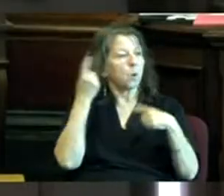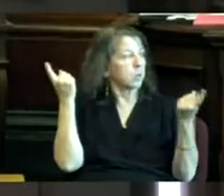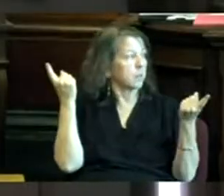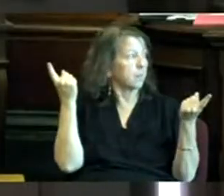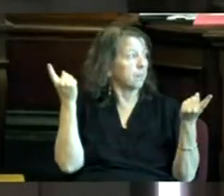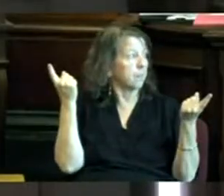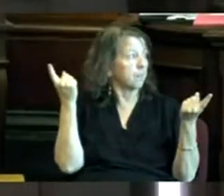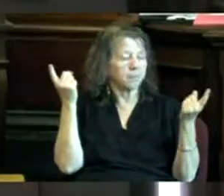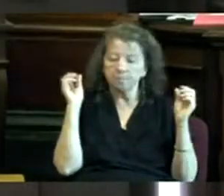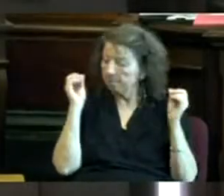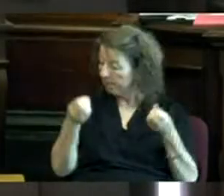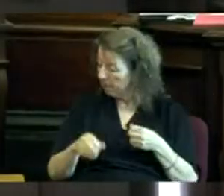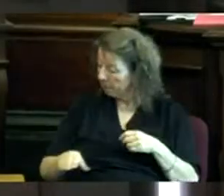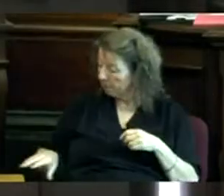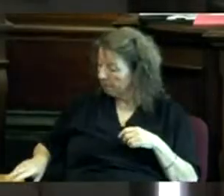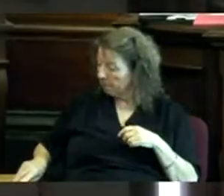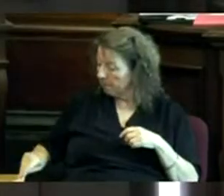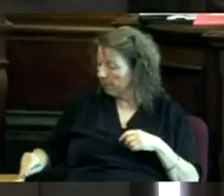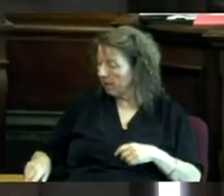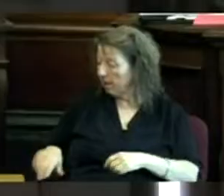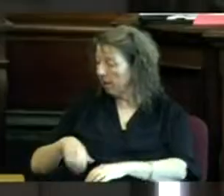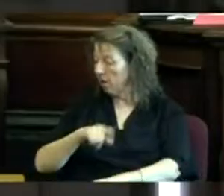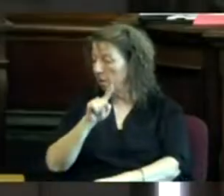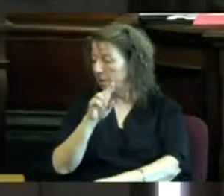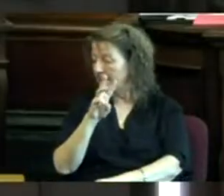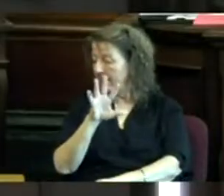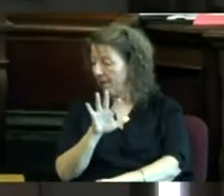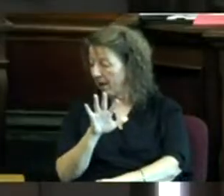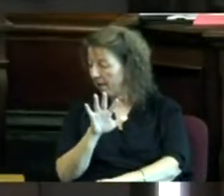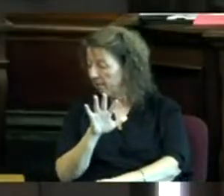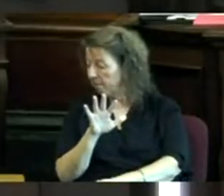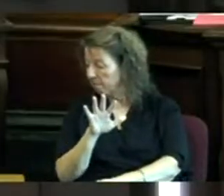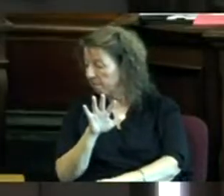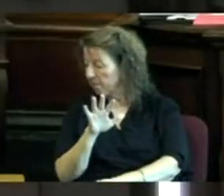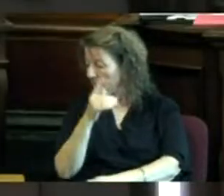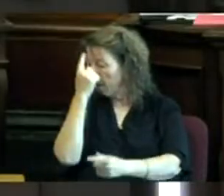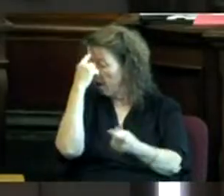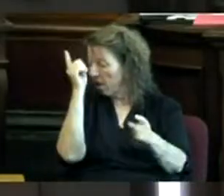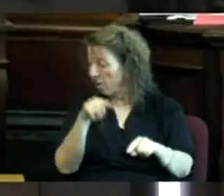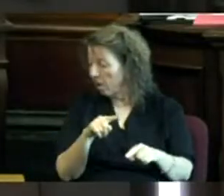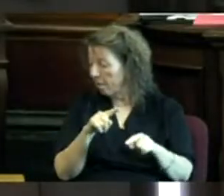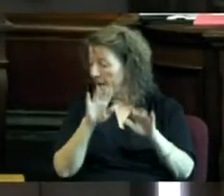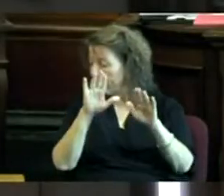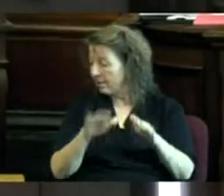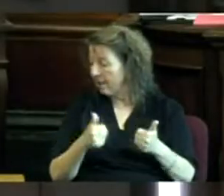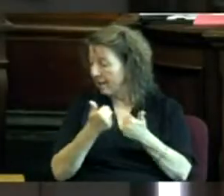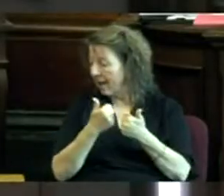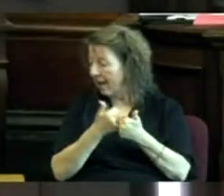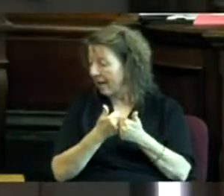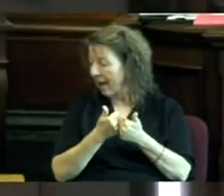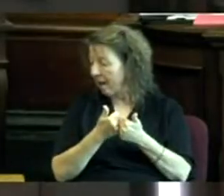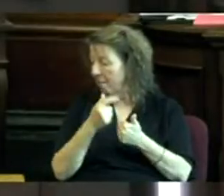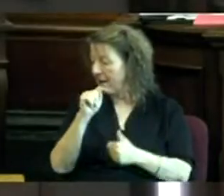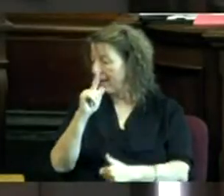been moved and seconded. All in favor, please say aye. Any